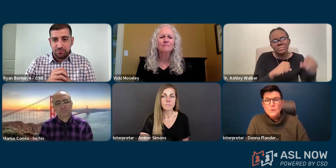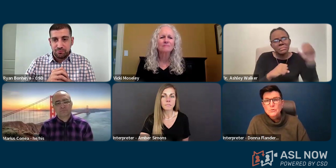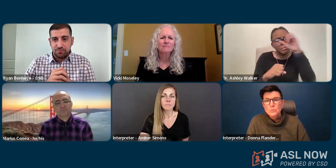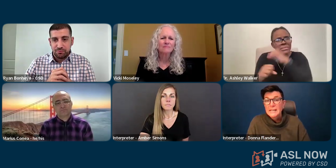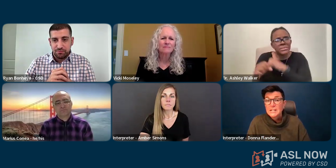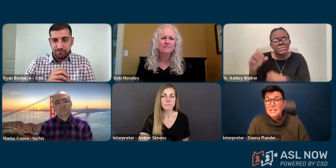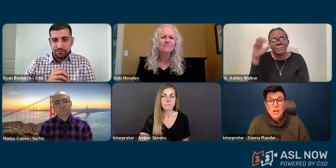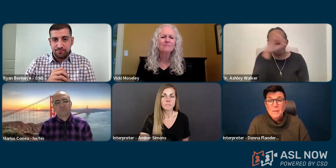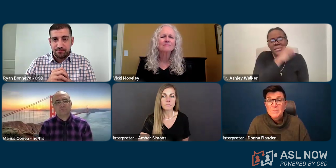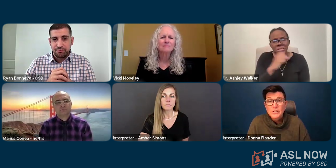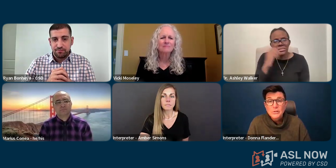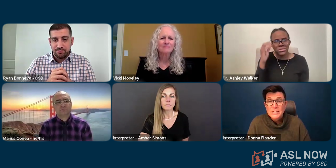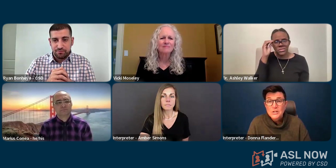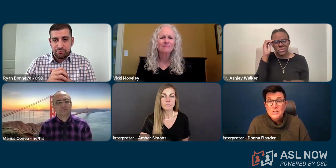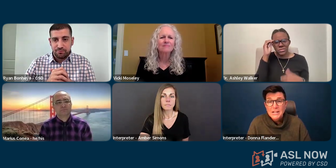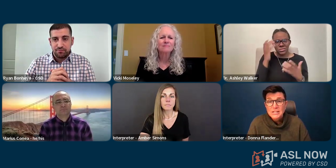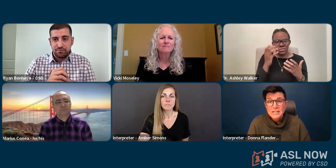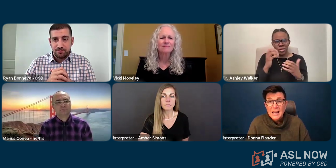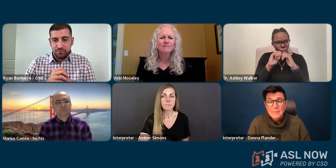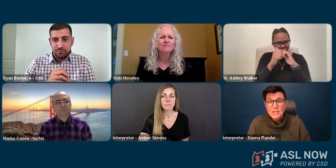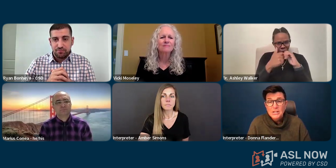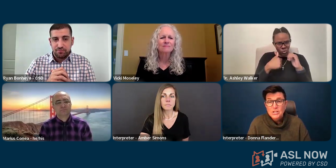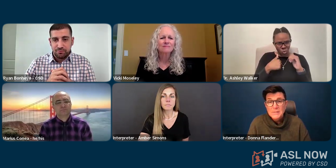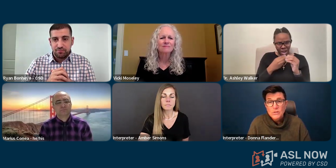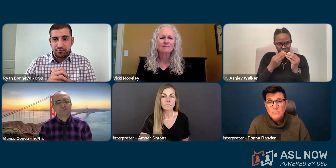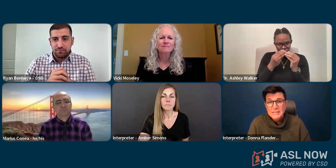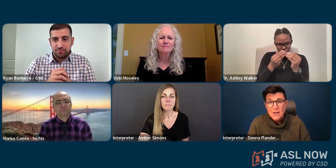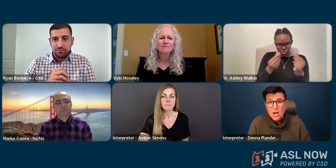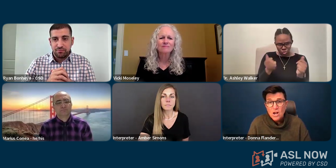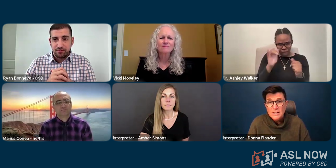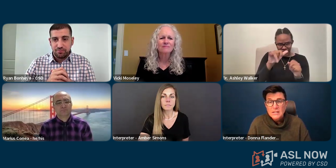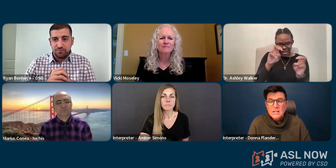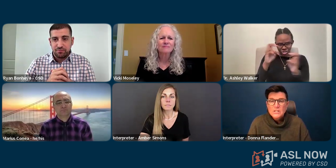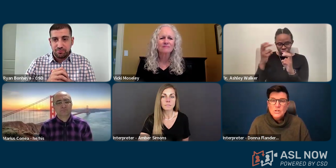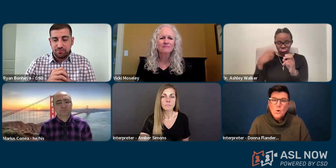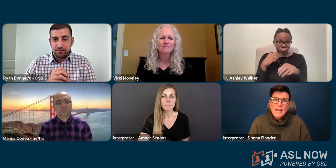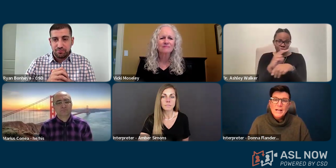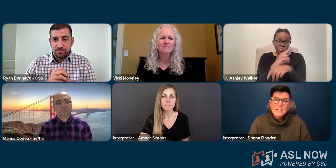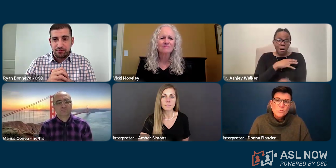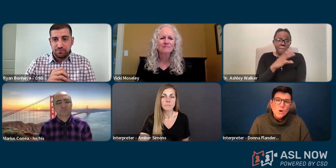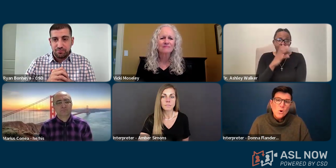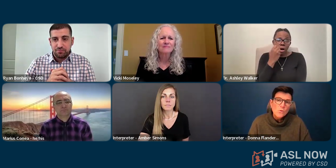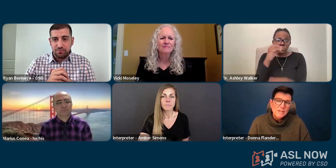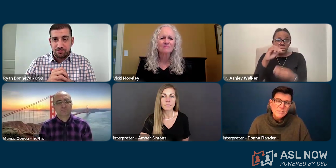If it was related to a job interview, can you imagine how many jobs I would have missed out on? So I don't know.